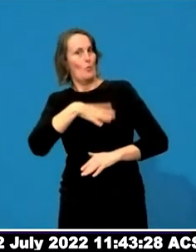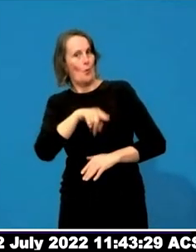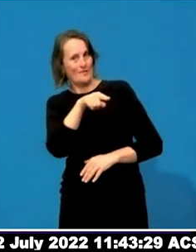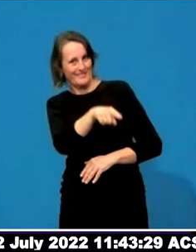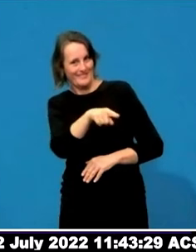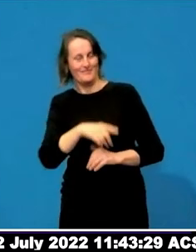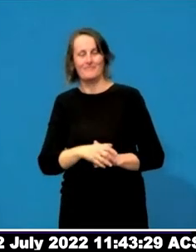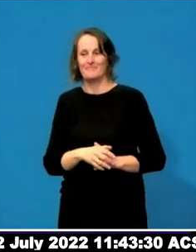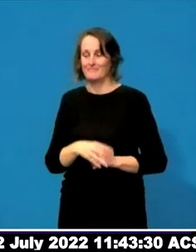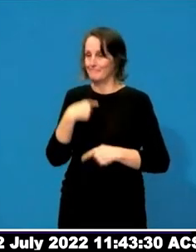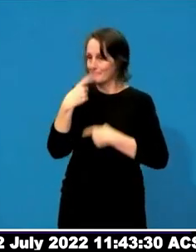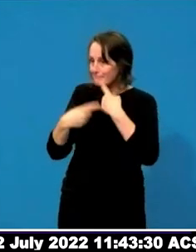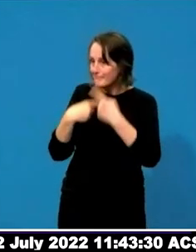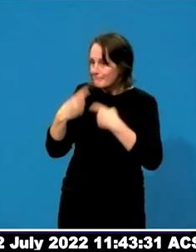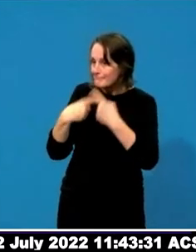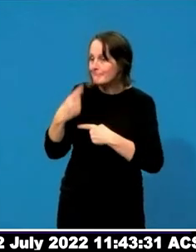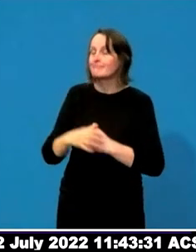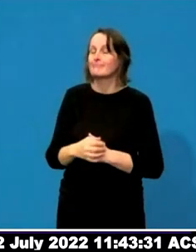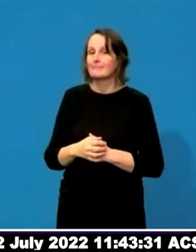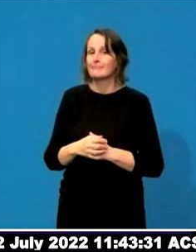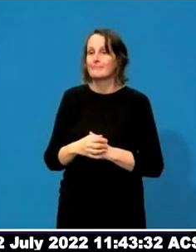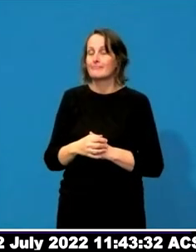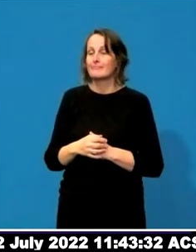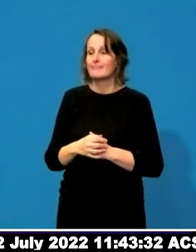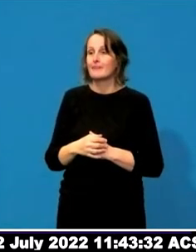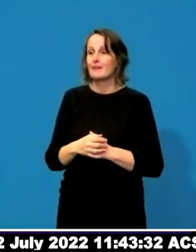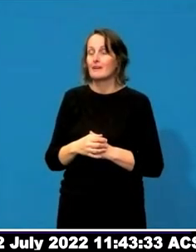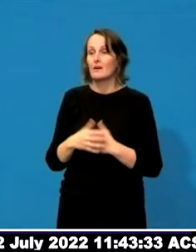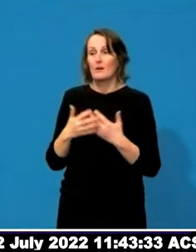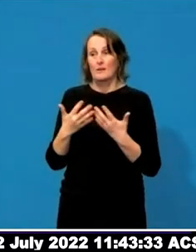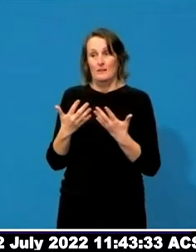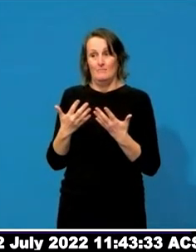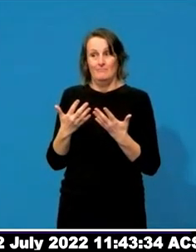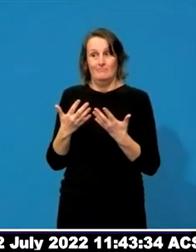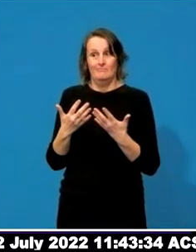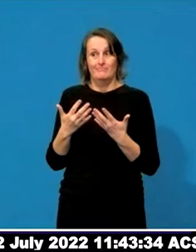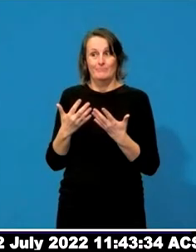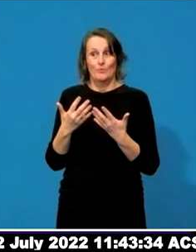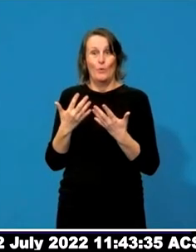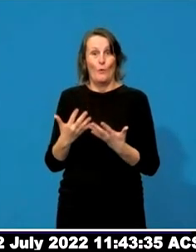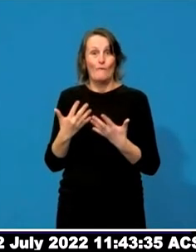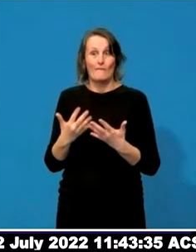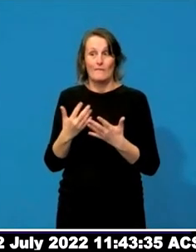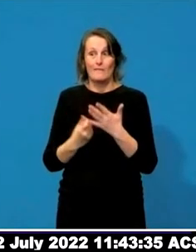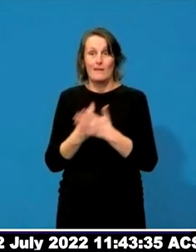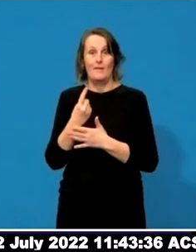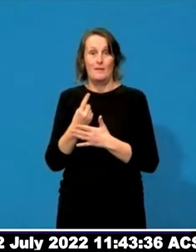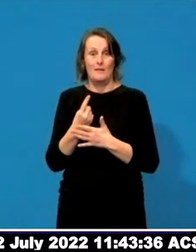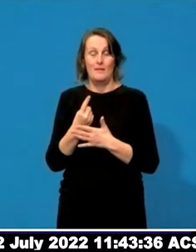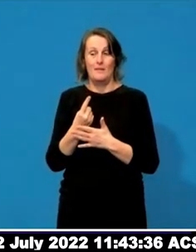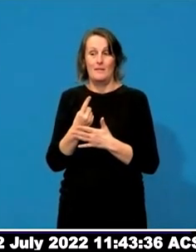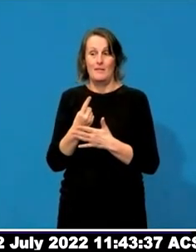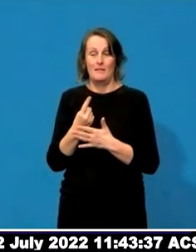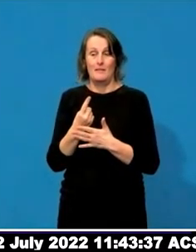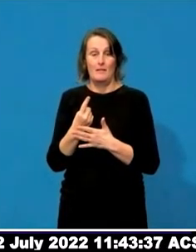and there's often no warning.